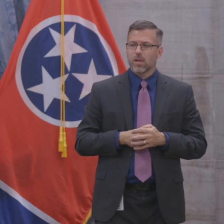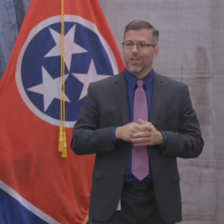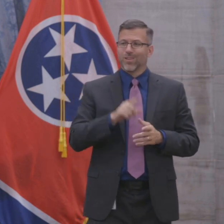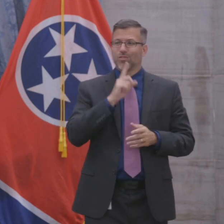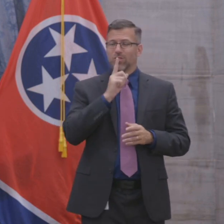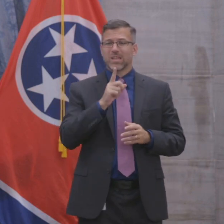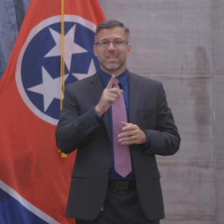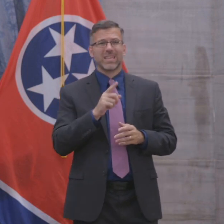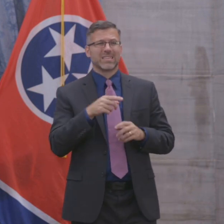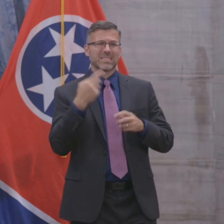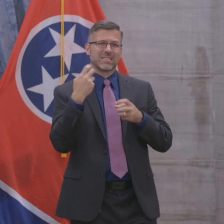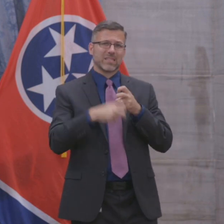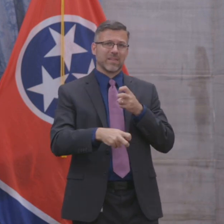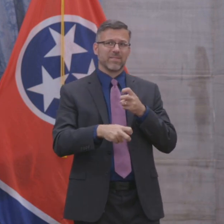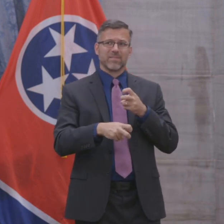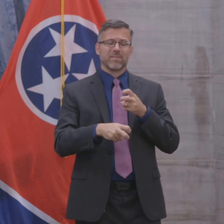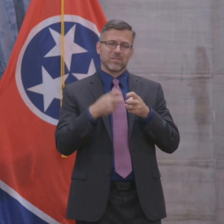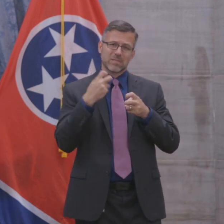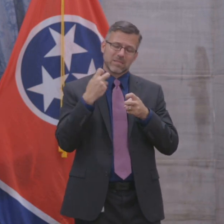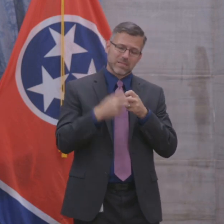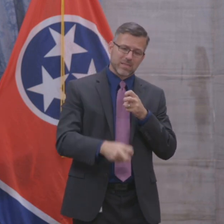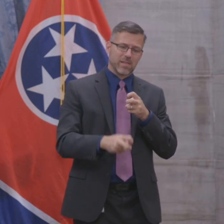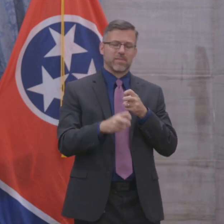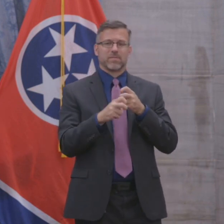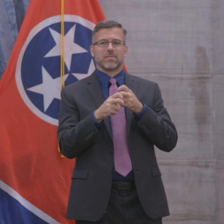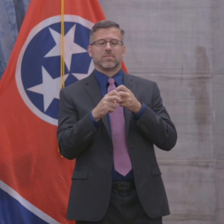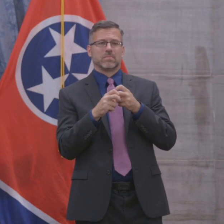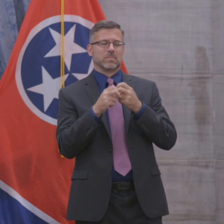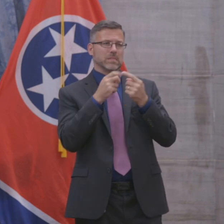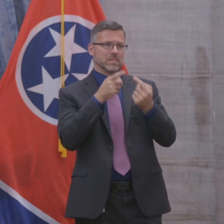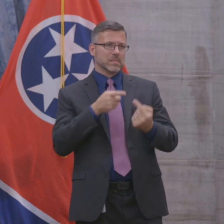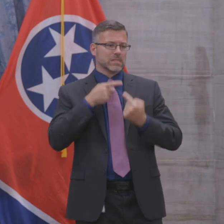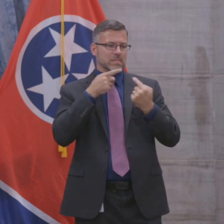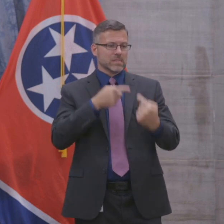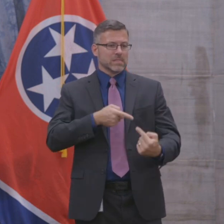to keep doing it. We have to keep pursuing those efforts that